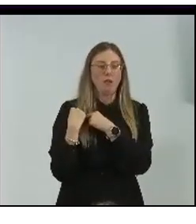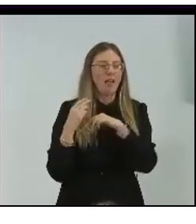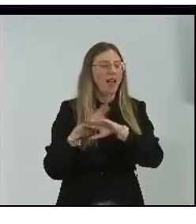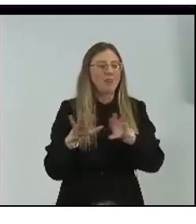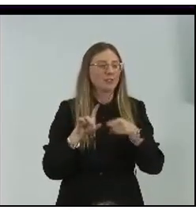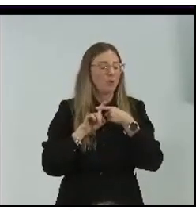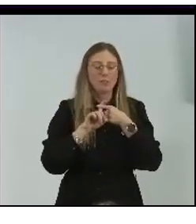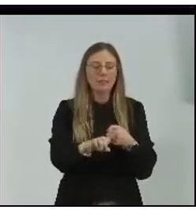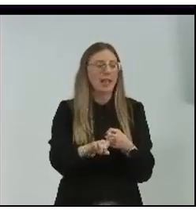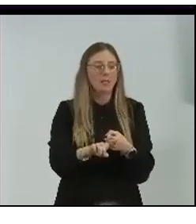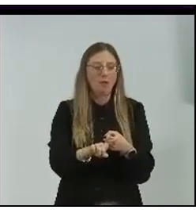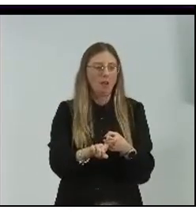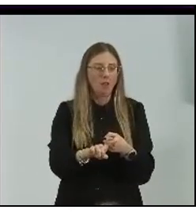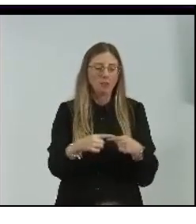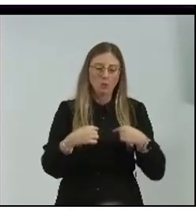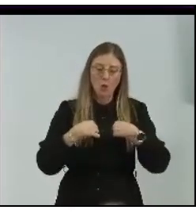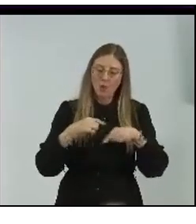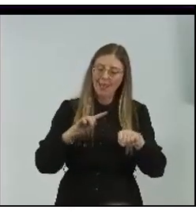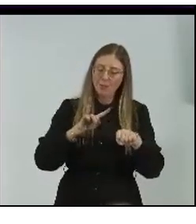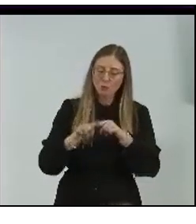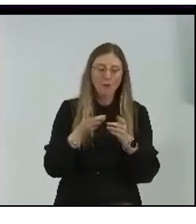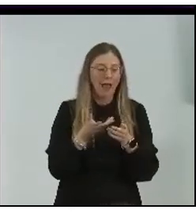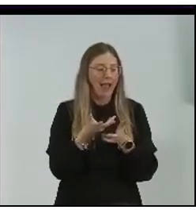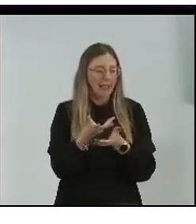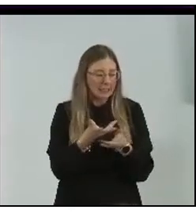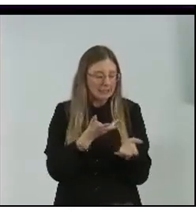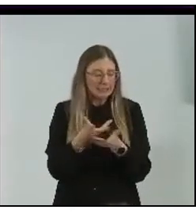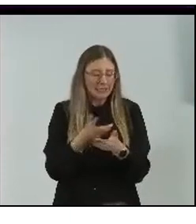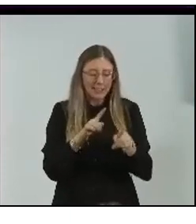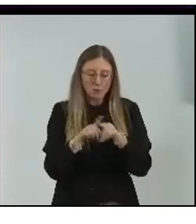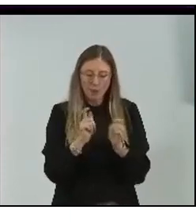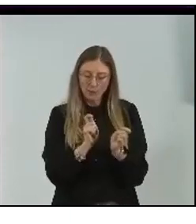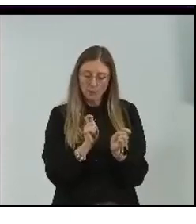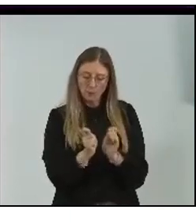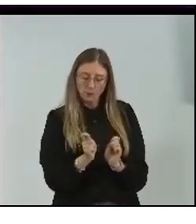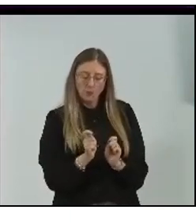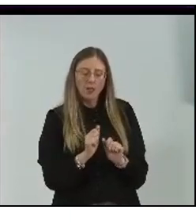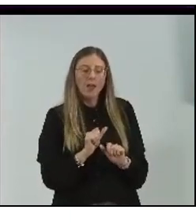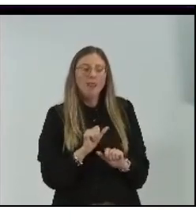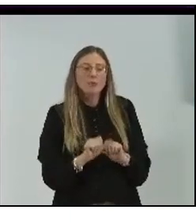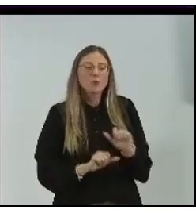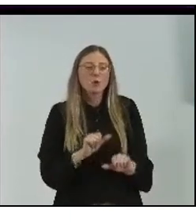So we focus on how can we really refine the process, the creative process,